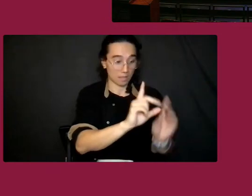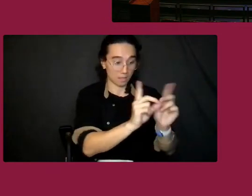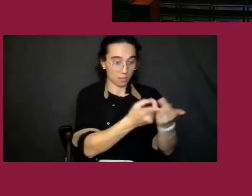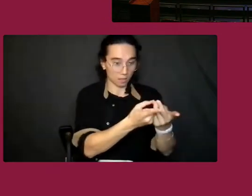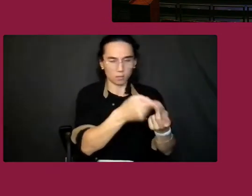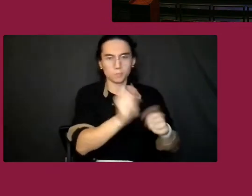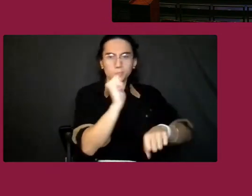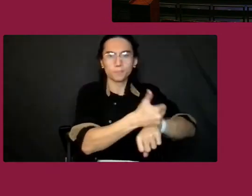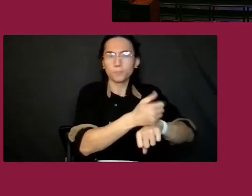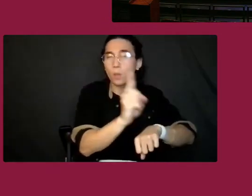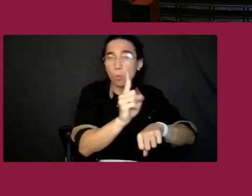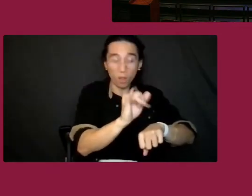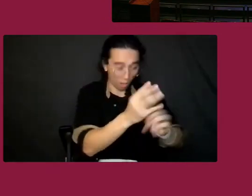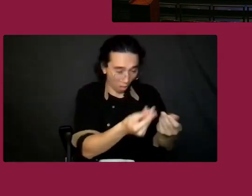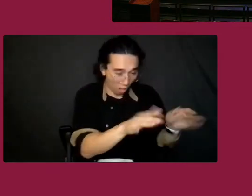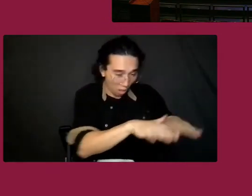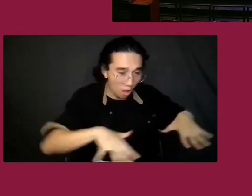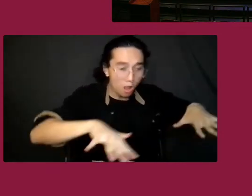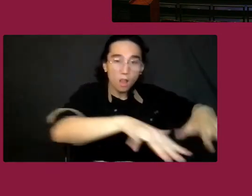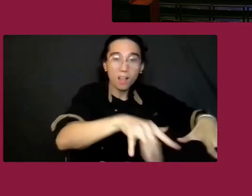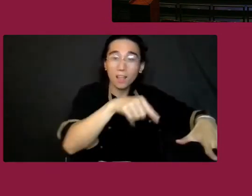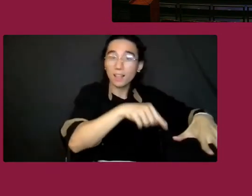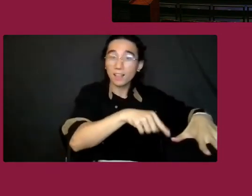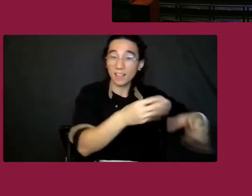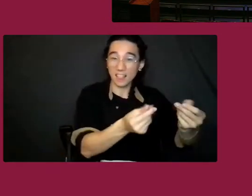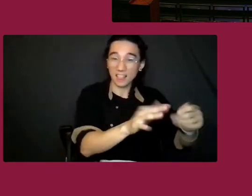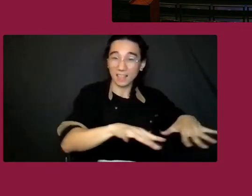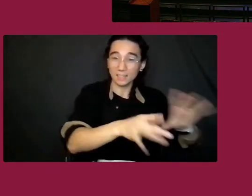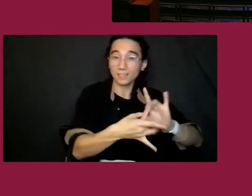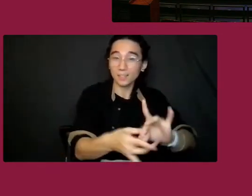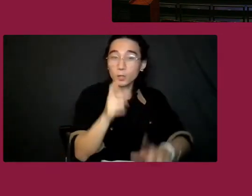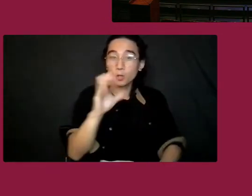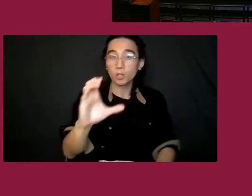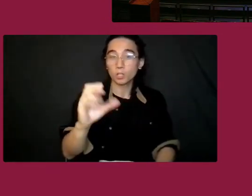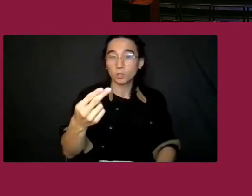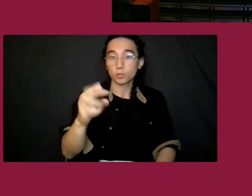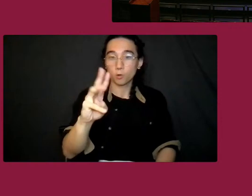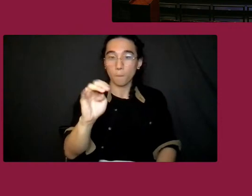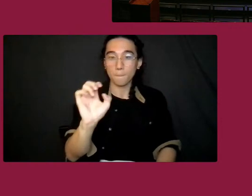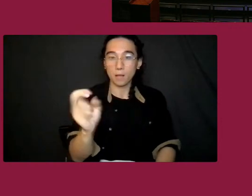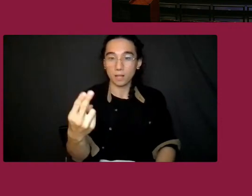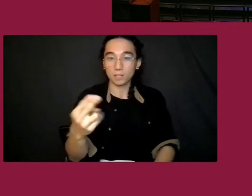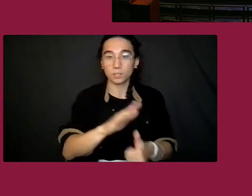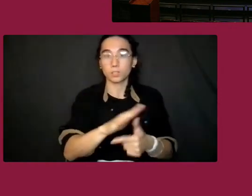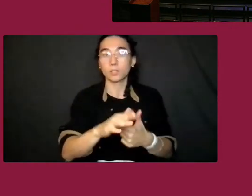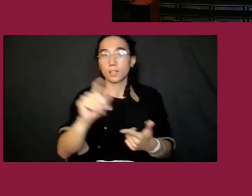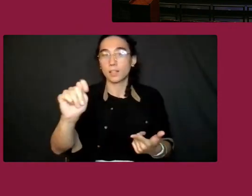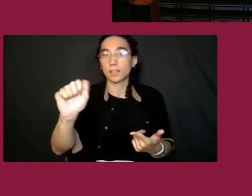lands of the Chumash, Kawaiisu, Kitanemuk, Serrano, Tataviam, Vanyume